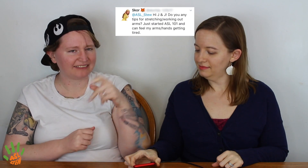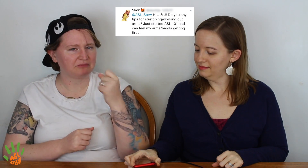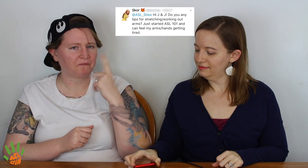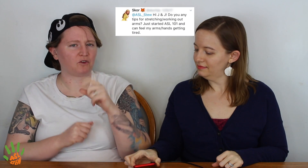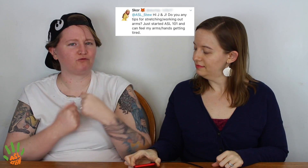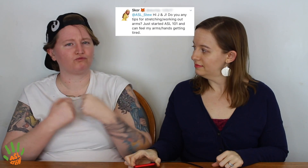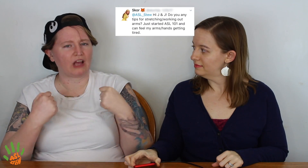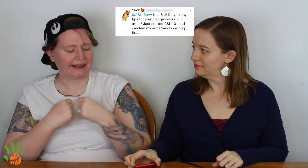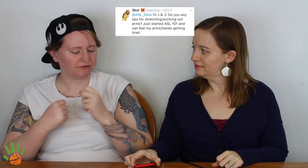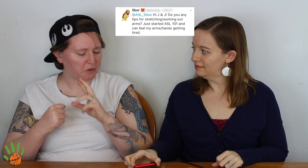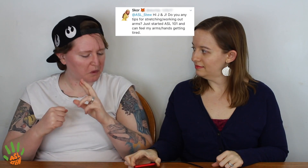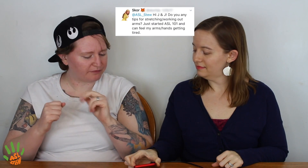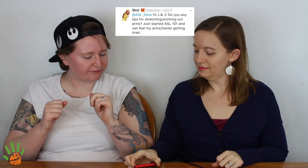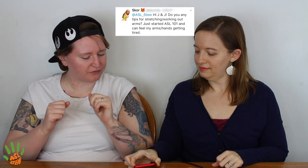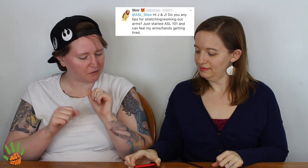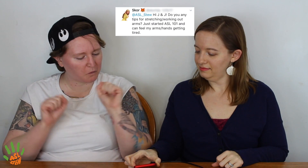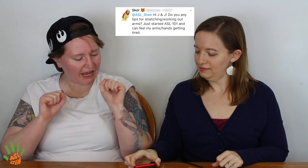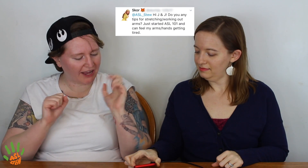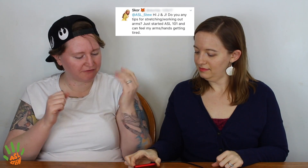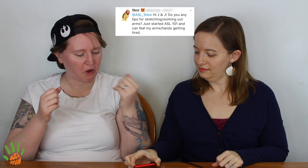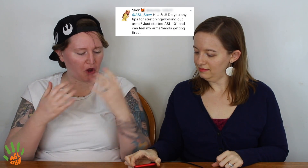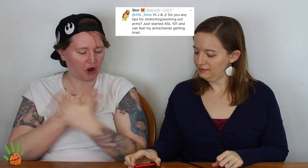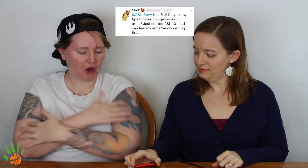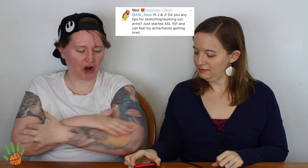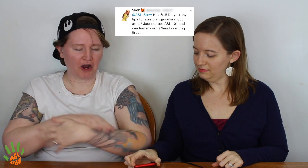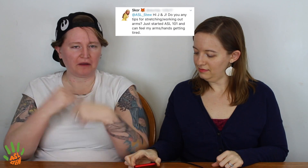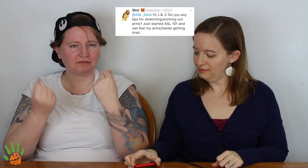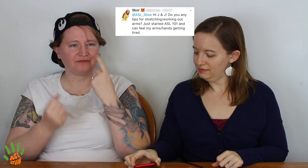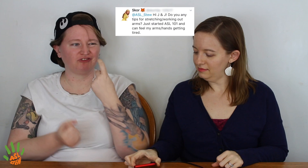"Do you have any tips for stretching or working out your arms?